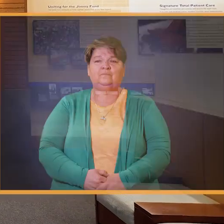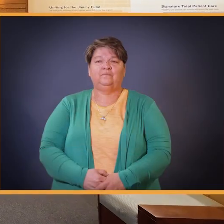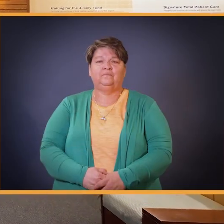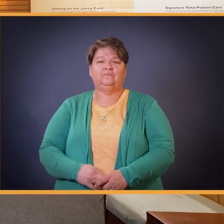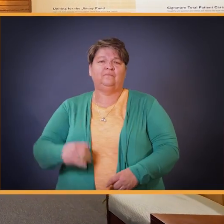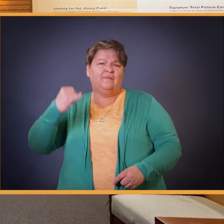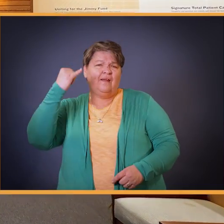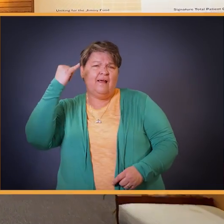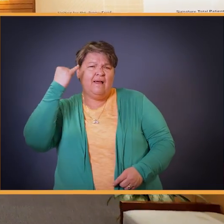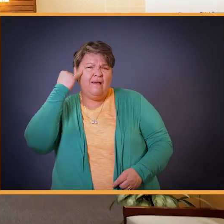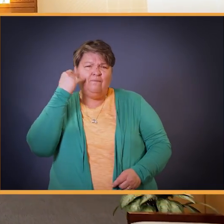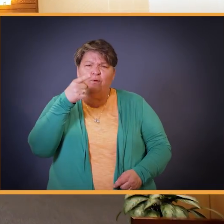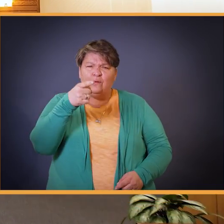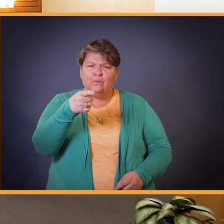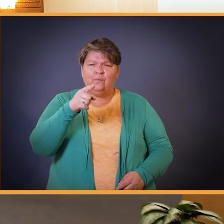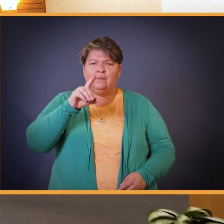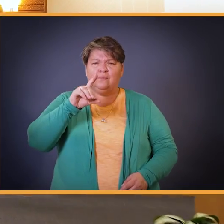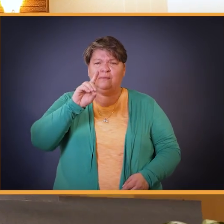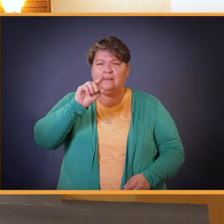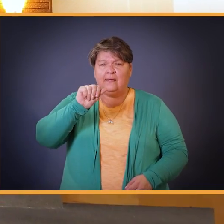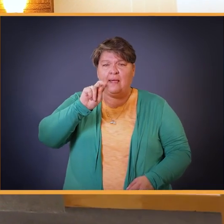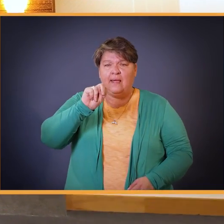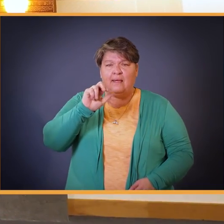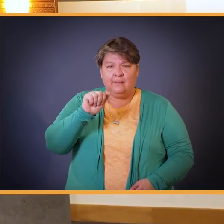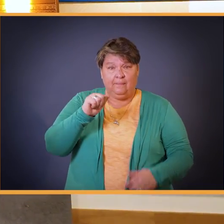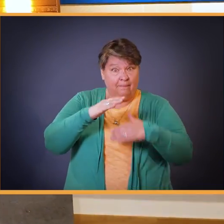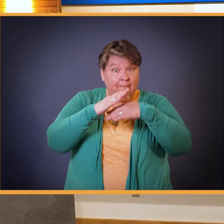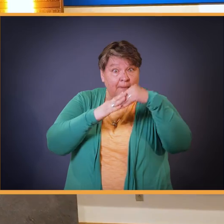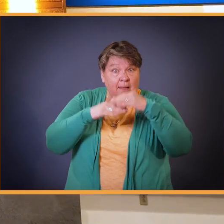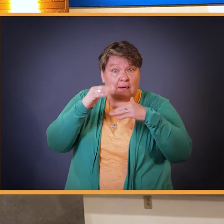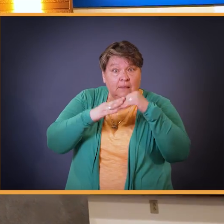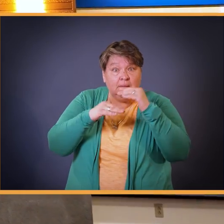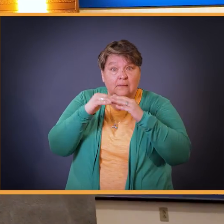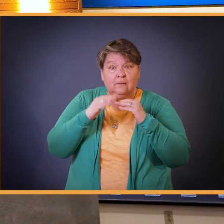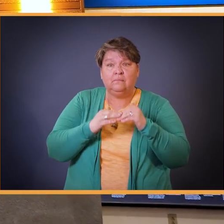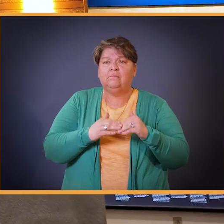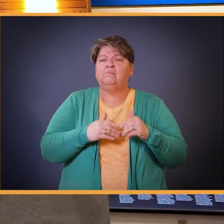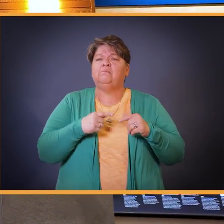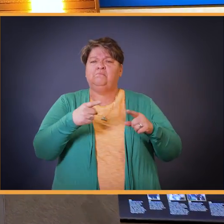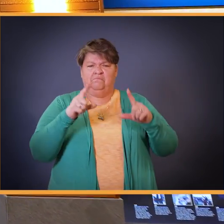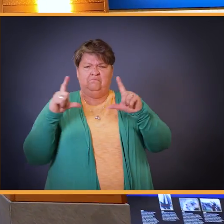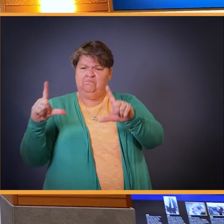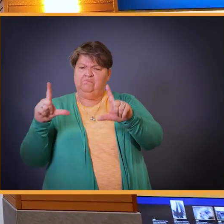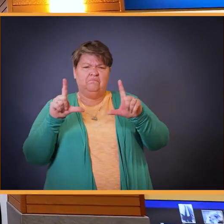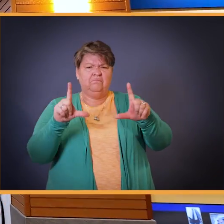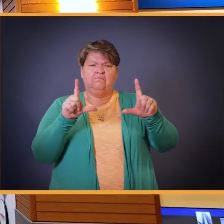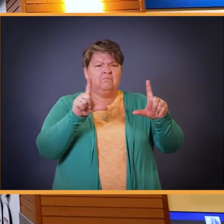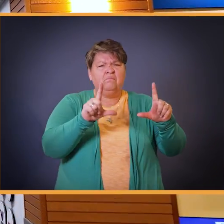To get here, go to floor one of the Dana Building lobby and follow the signs to the Shields Warren building.